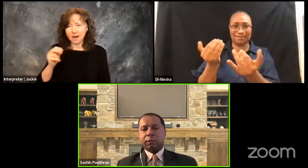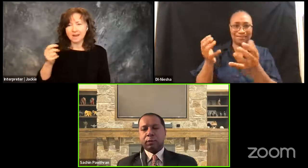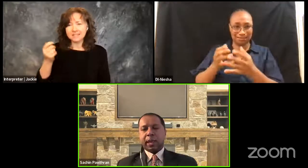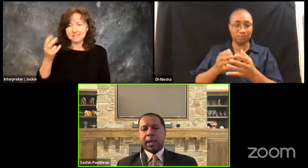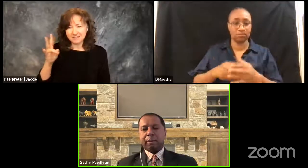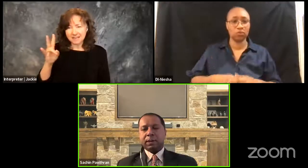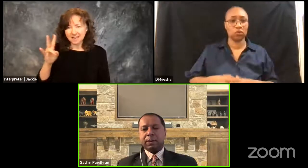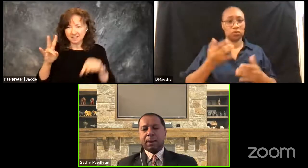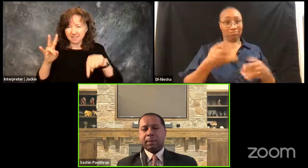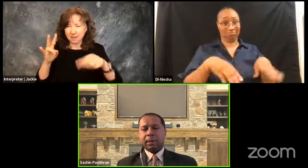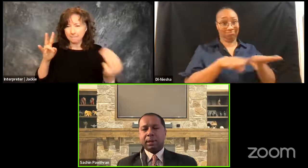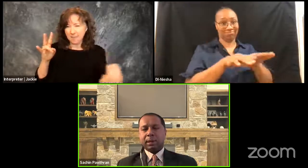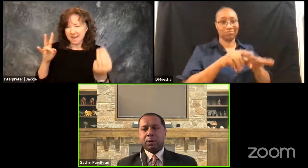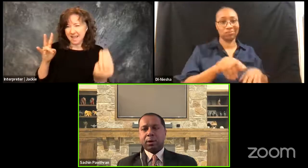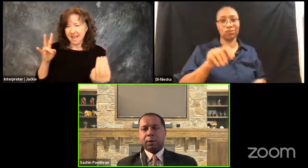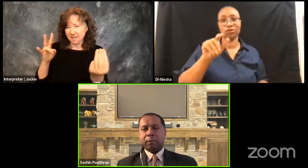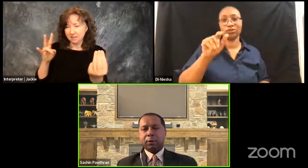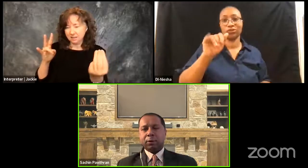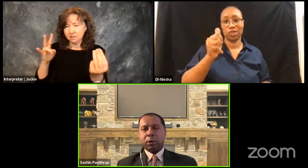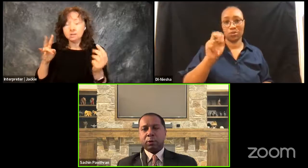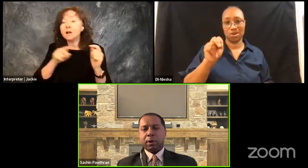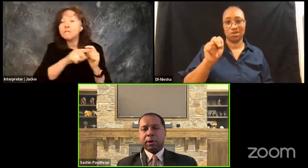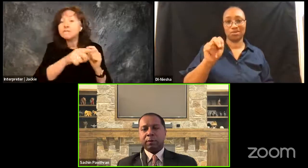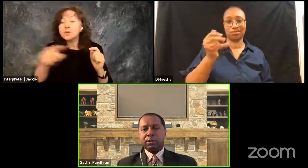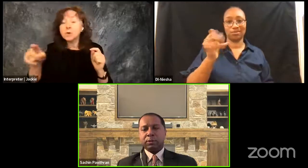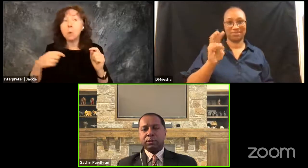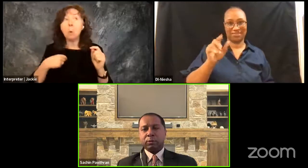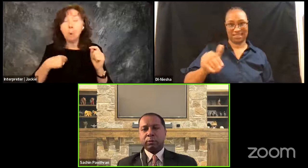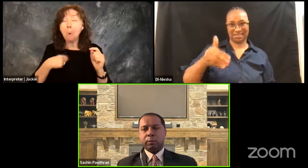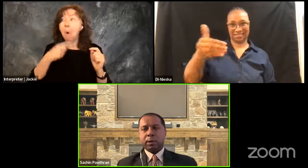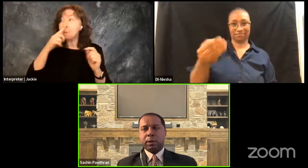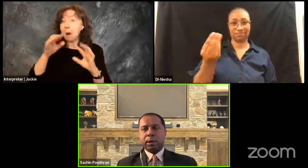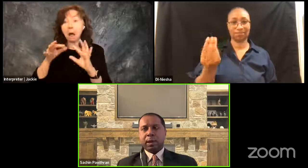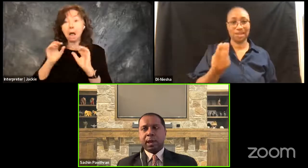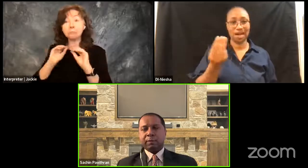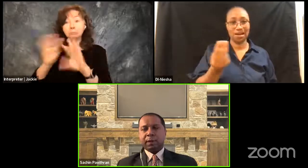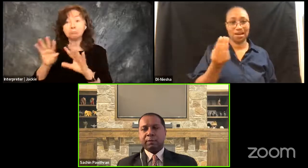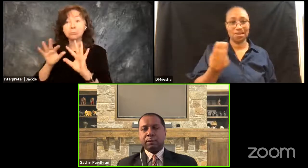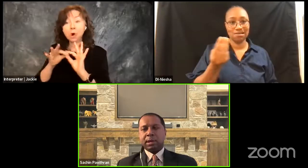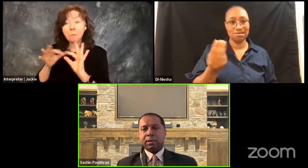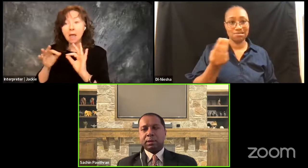So if you haven't commented yet or if you know individuals who would have information